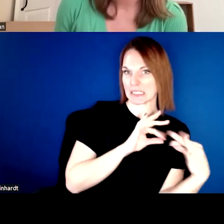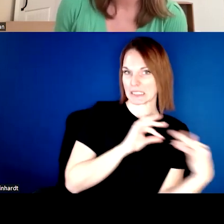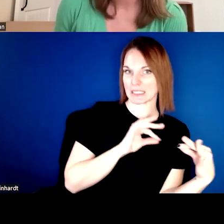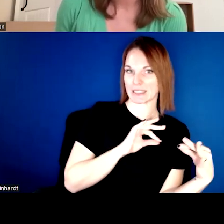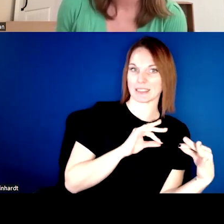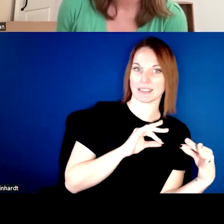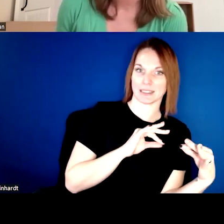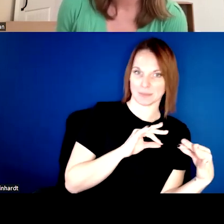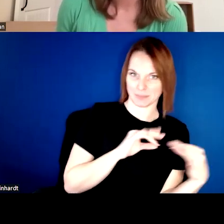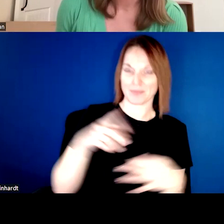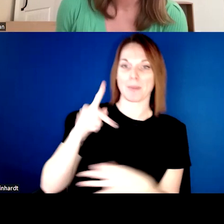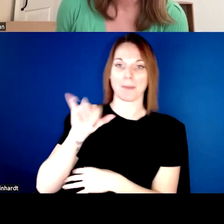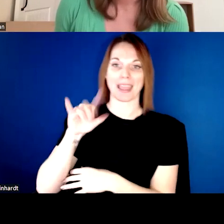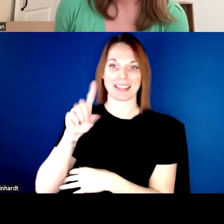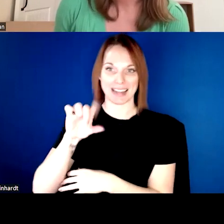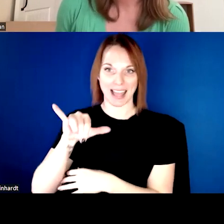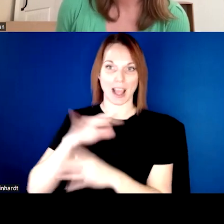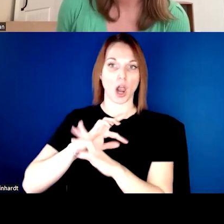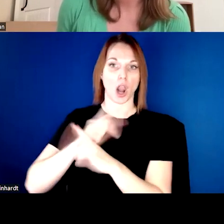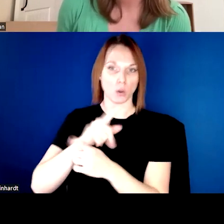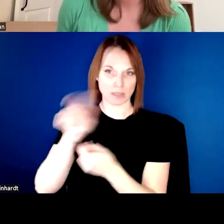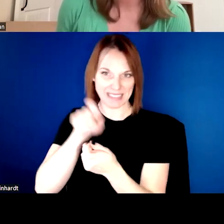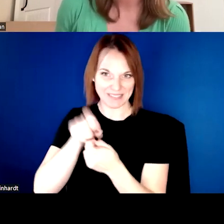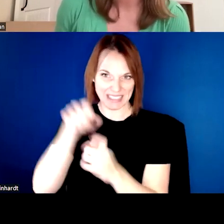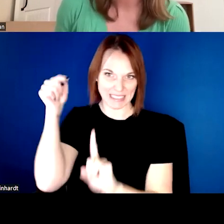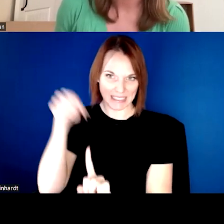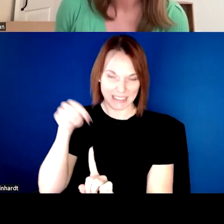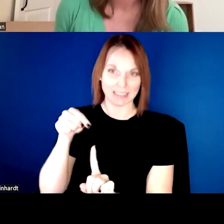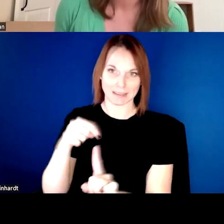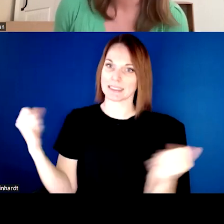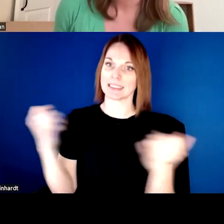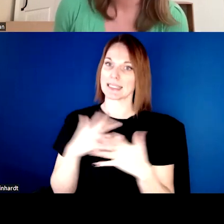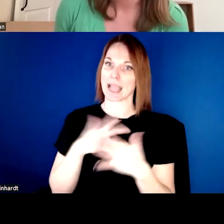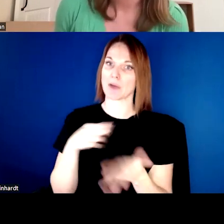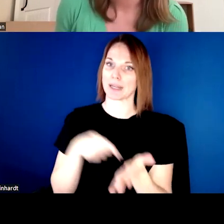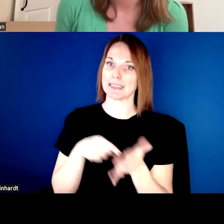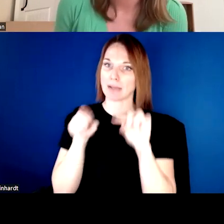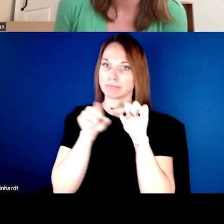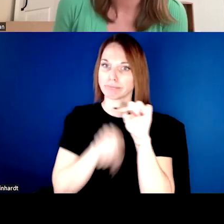and payday loans in particular are a really scary debt track that young people get into